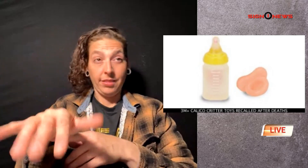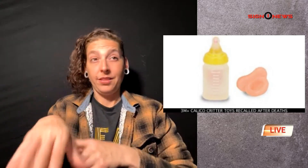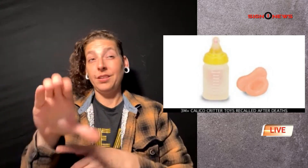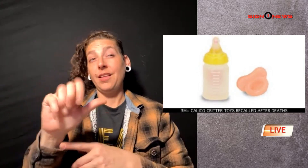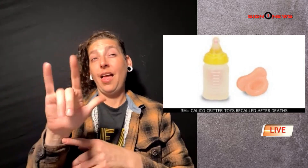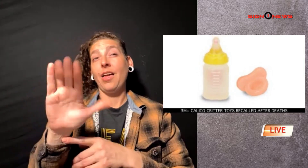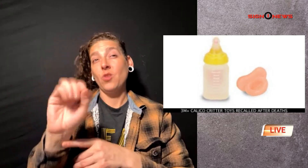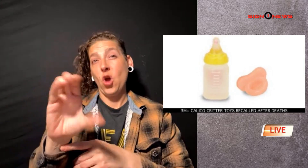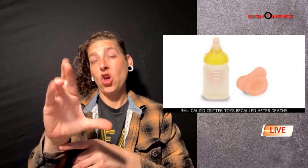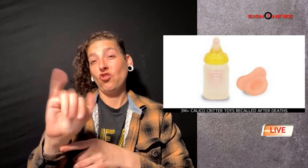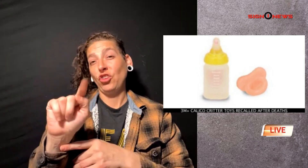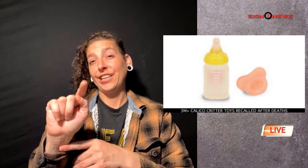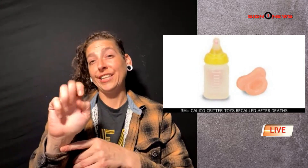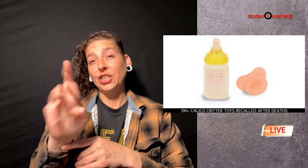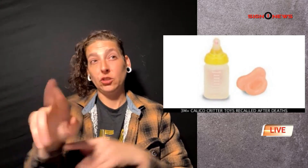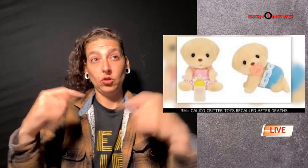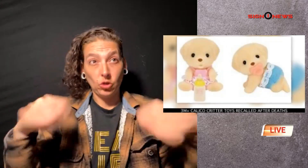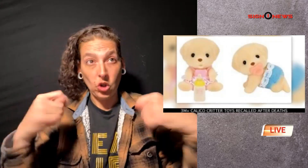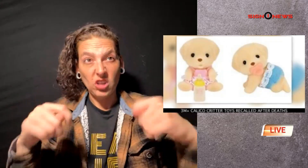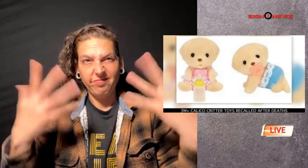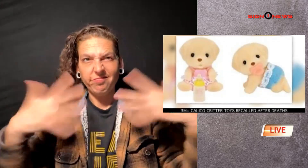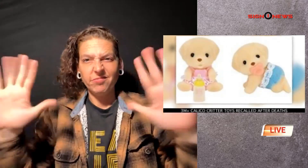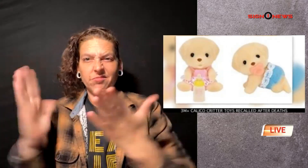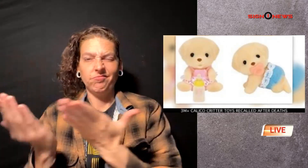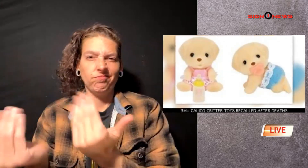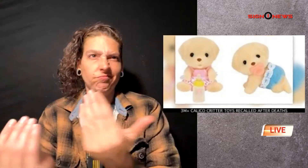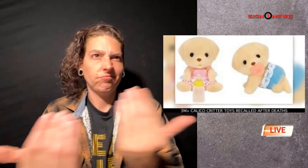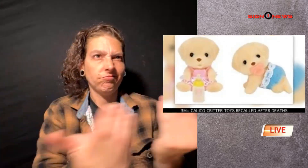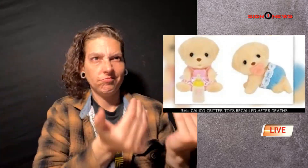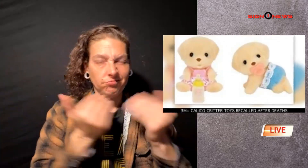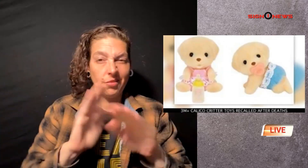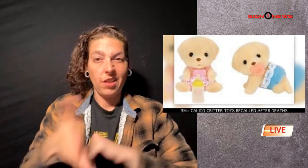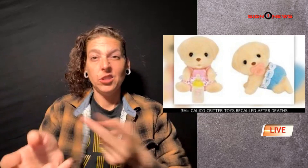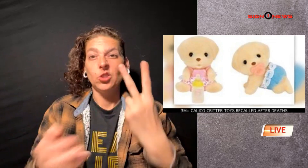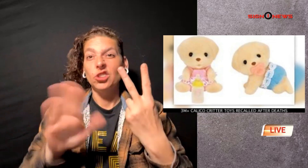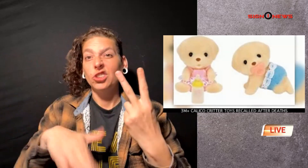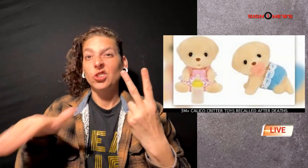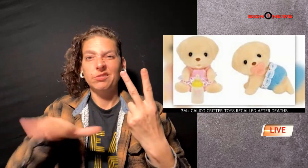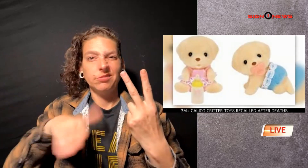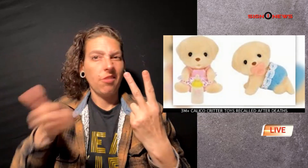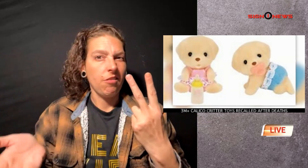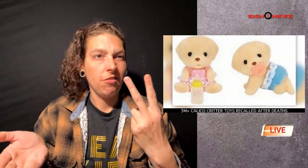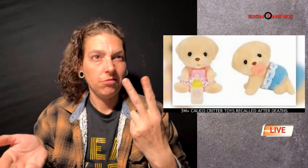more than 3.2 million calico critter toys are being recalled